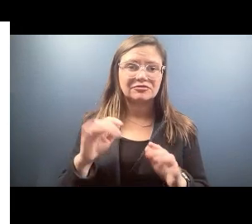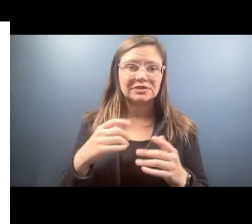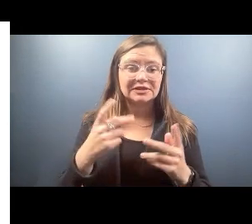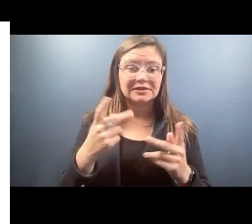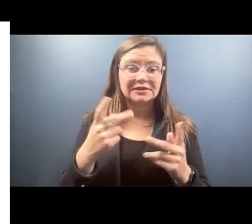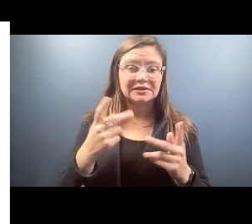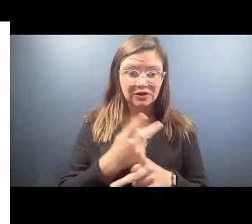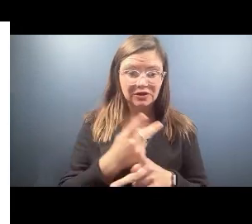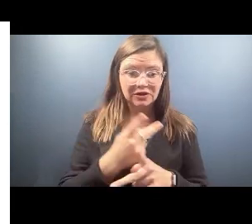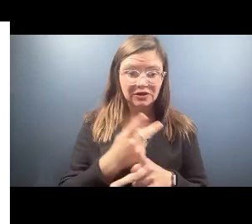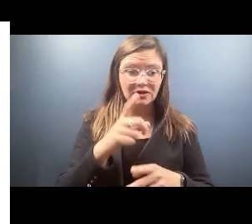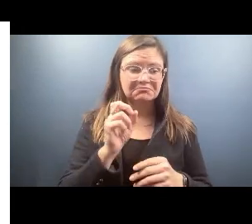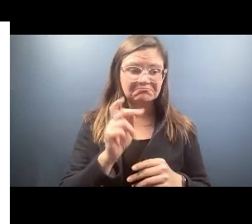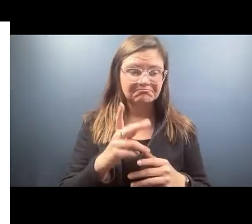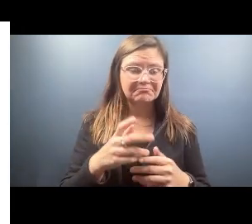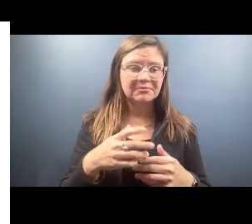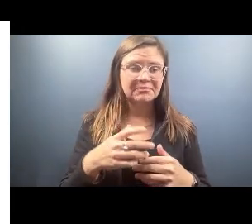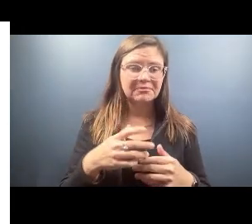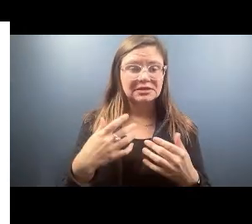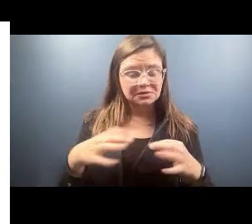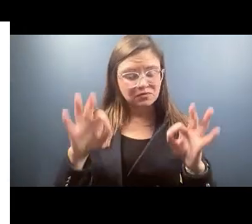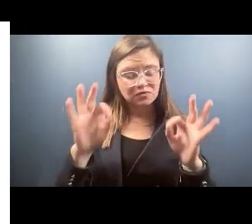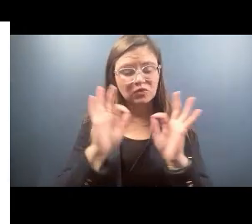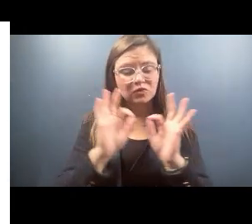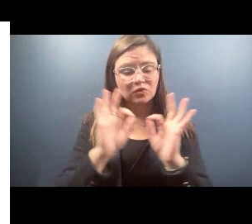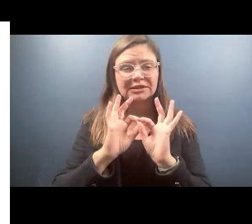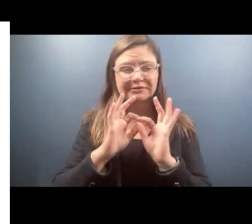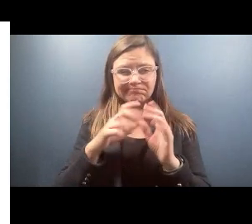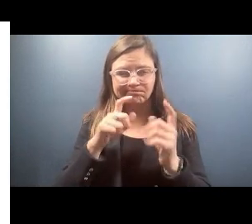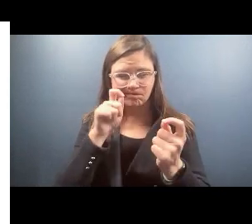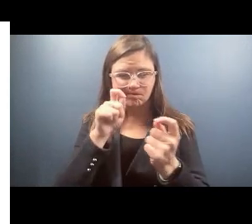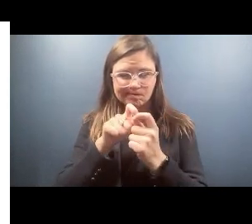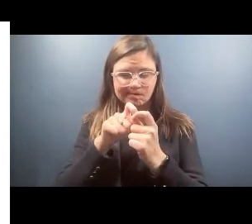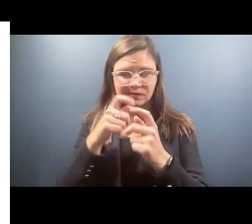it's important to really get as specific as you can by specifying which workforce